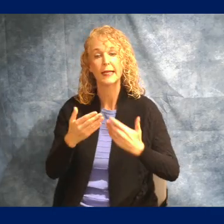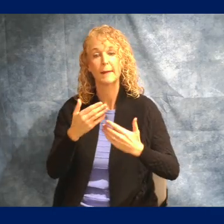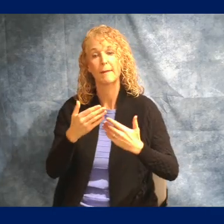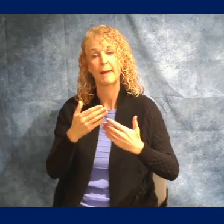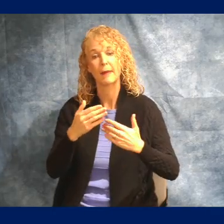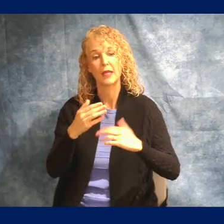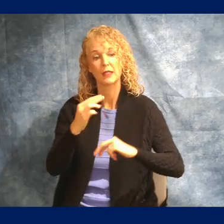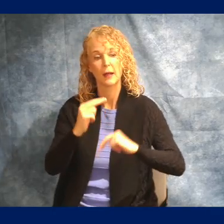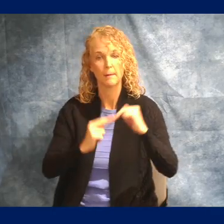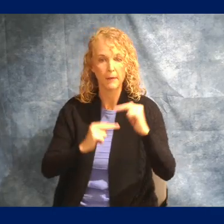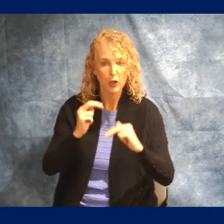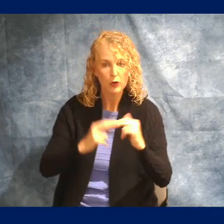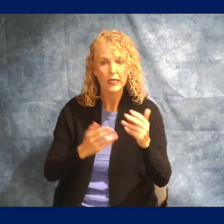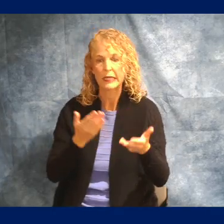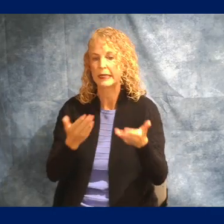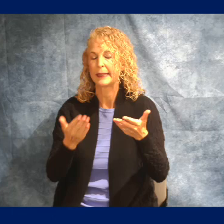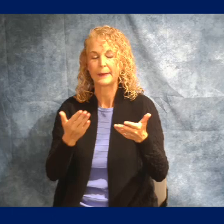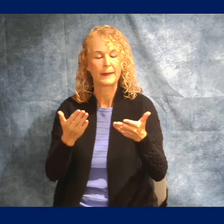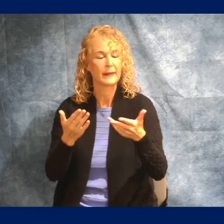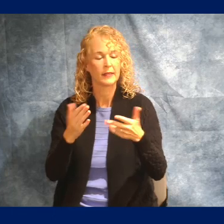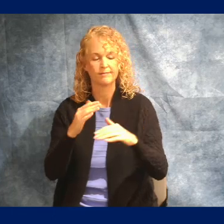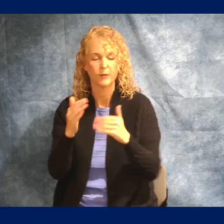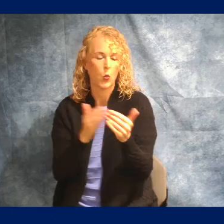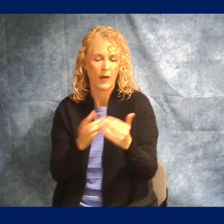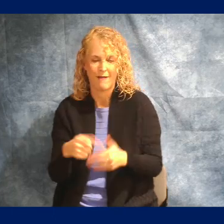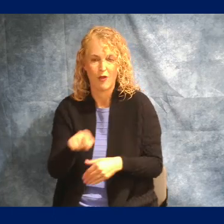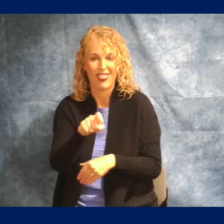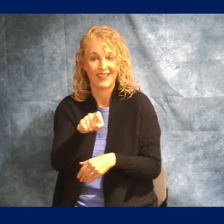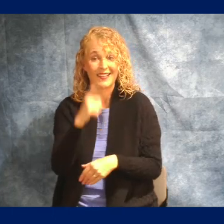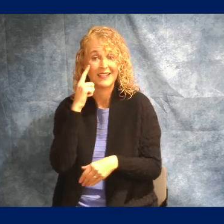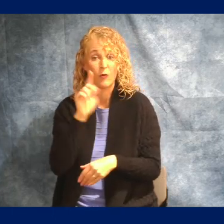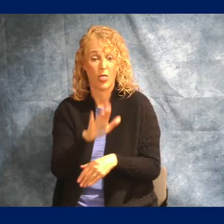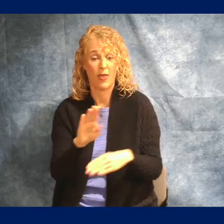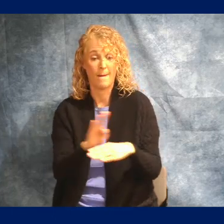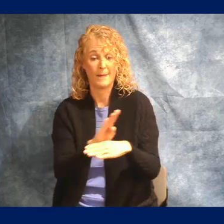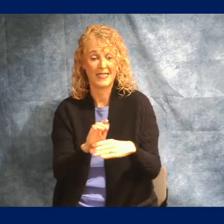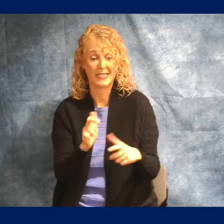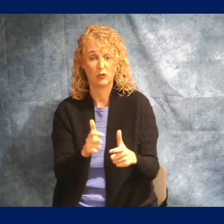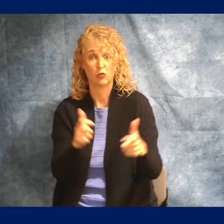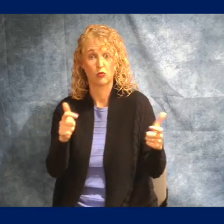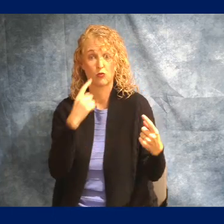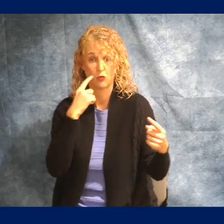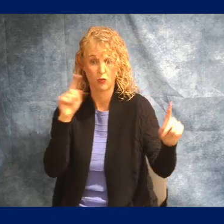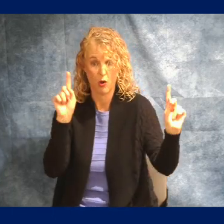going to help them position their small business uh, to grow in the future. And then component